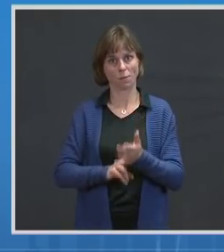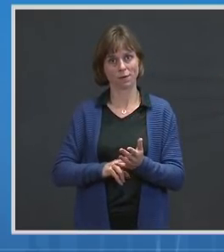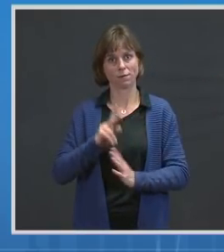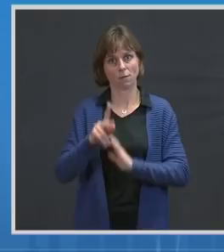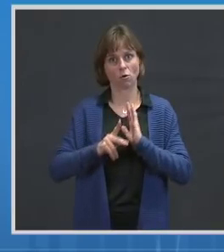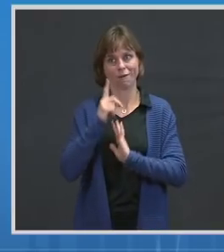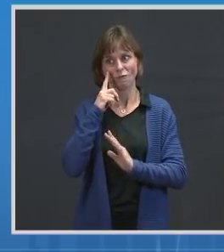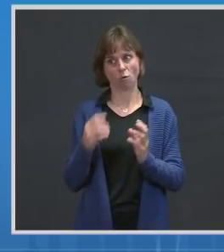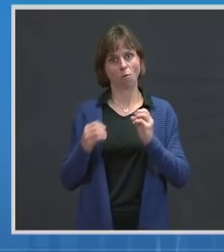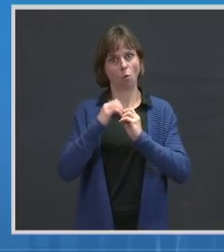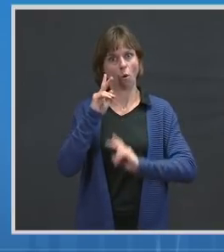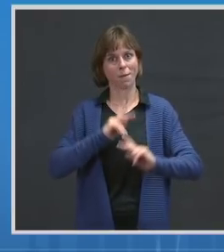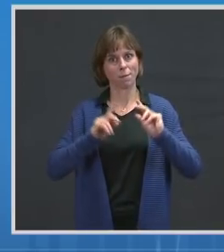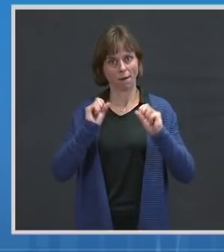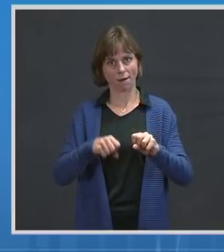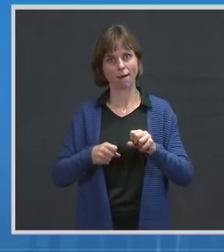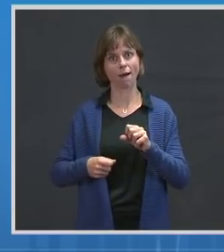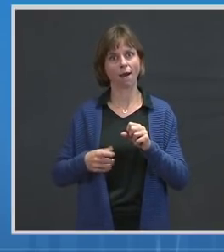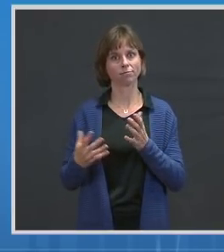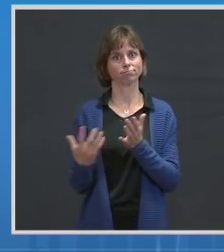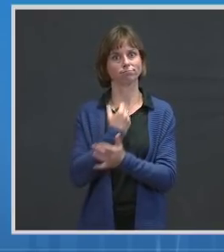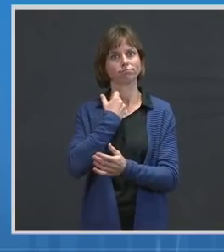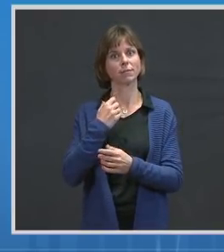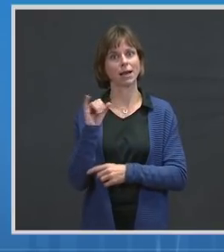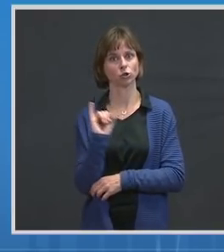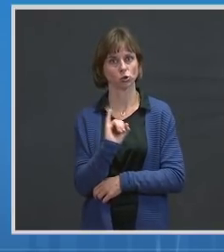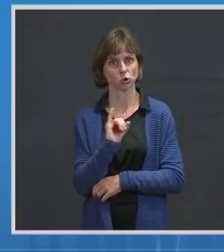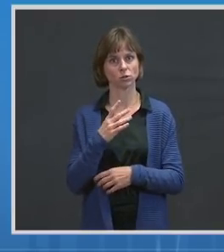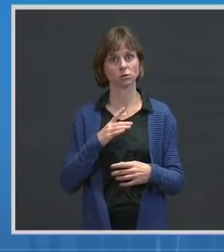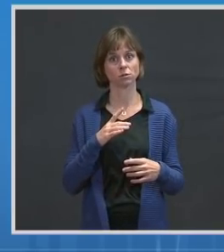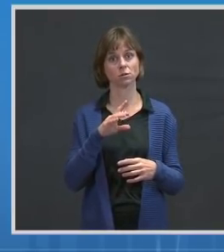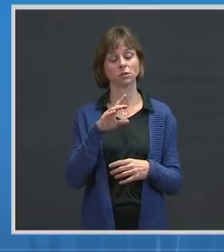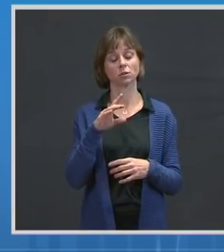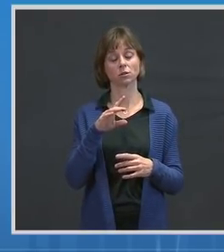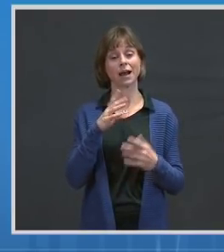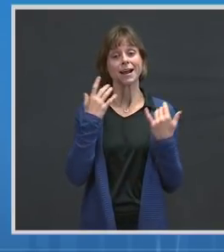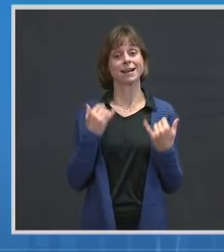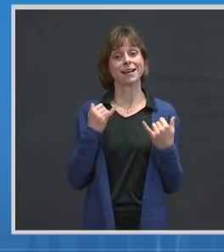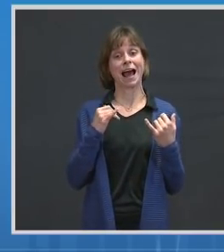Americans can go to Healthcare.gov and enroll in quality, affordable healthcare.